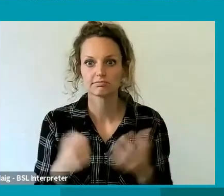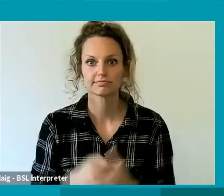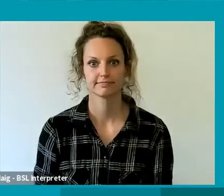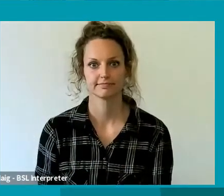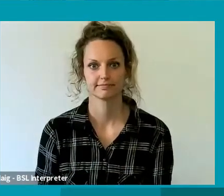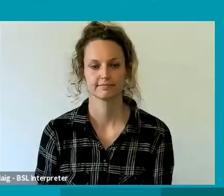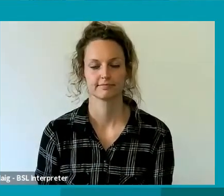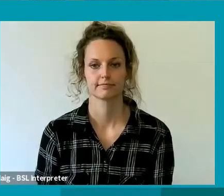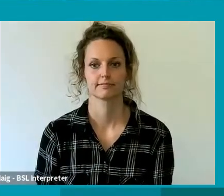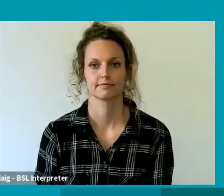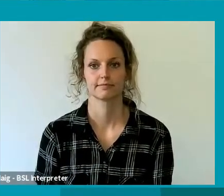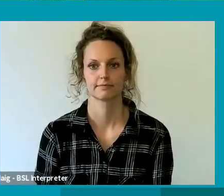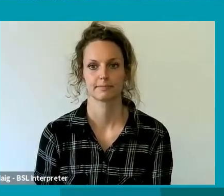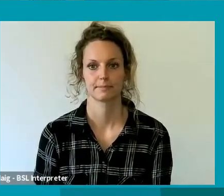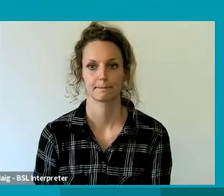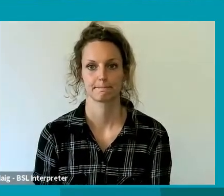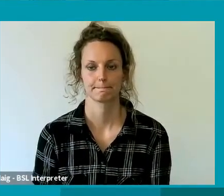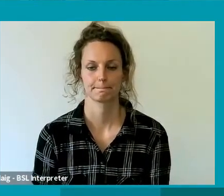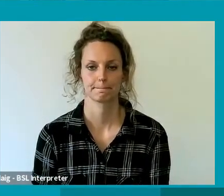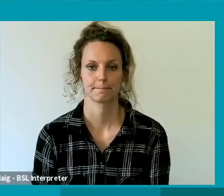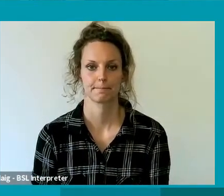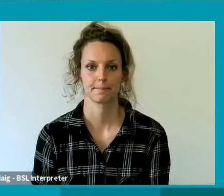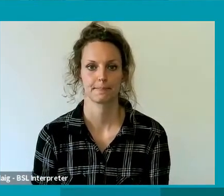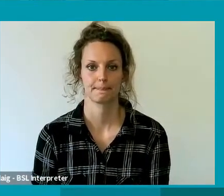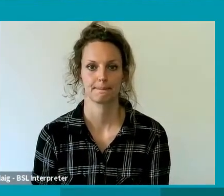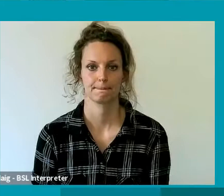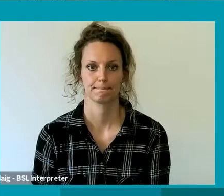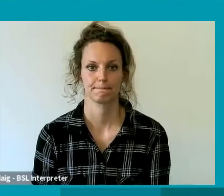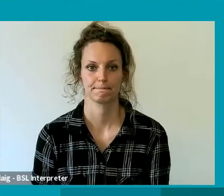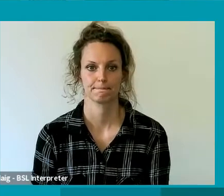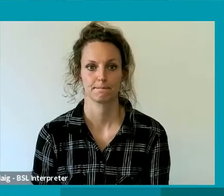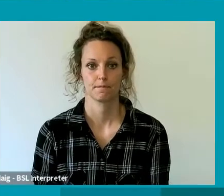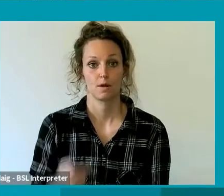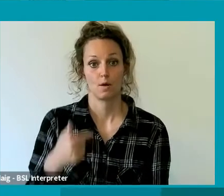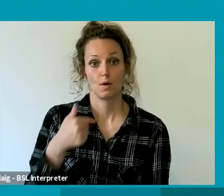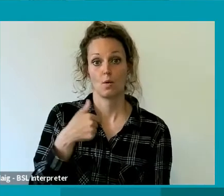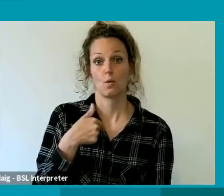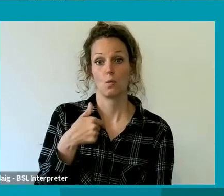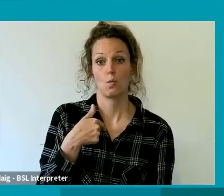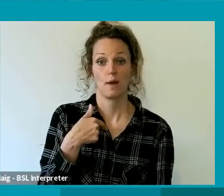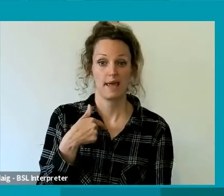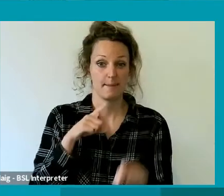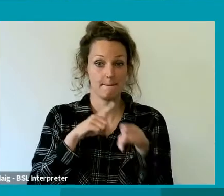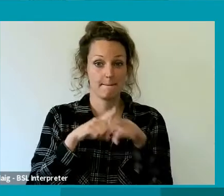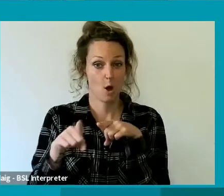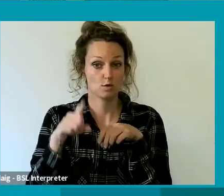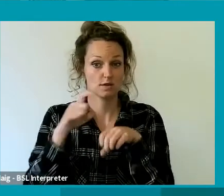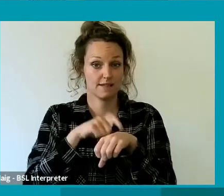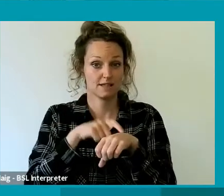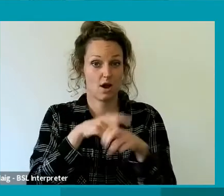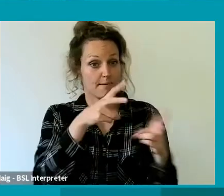Mostly we retain 20% of what we read. And 80% of what we see.